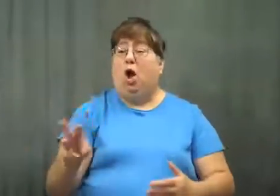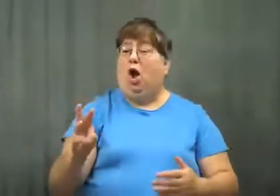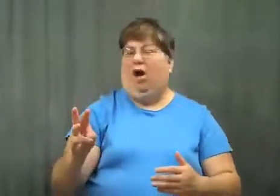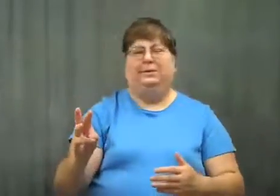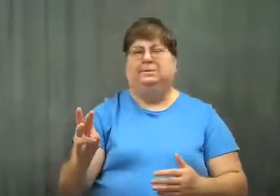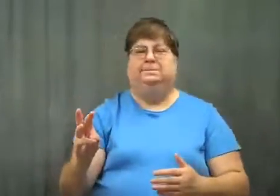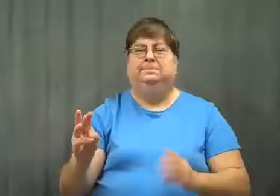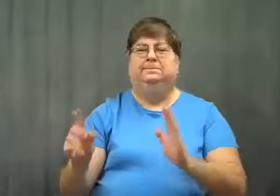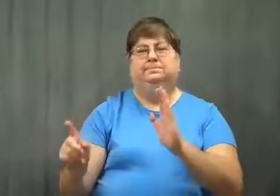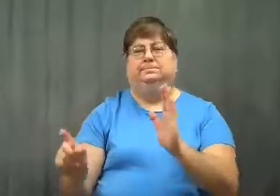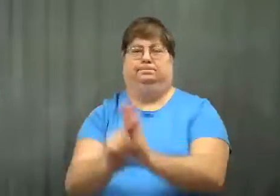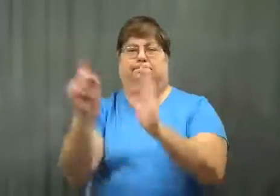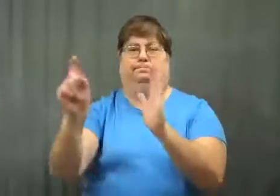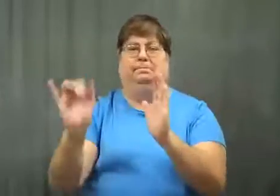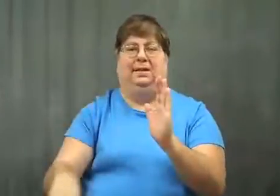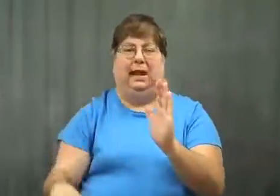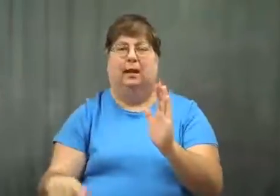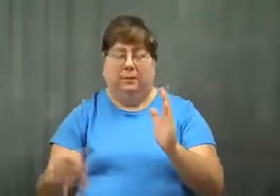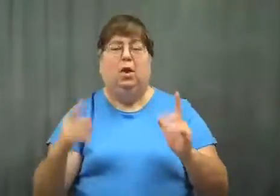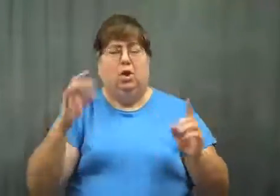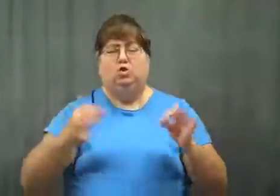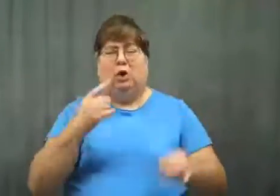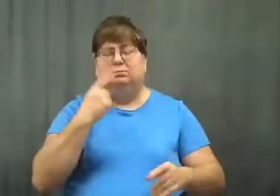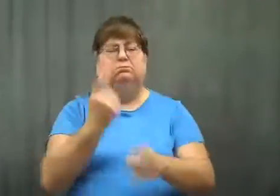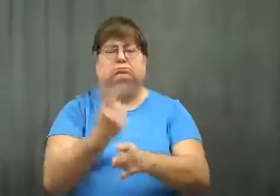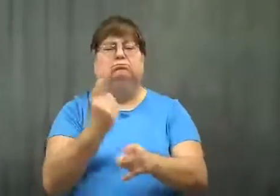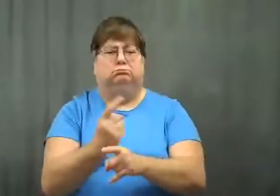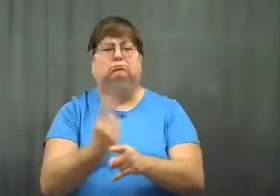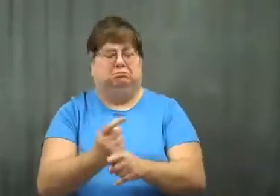The new law outlaws these sanctuary cities, and the judge allowed that to stand,